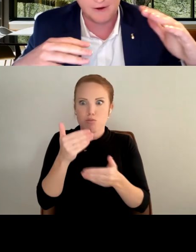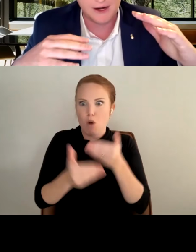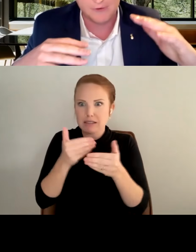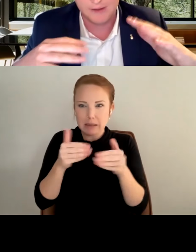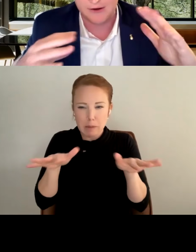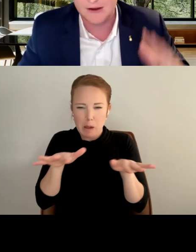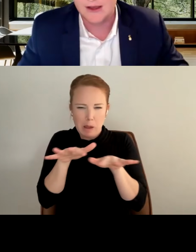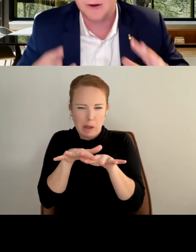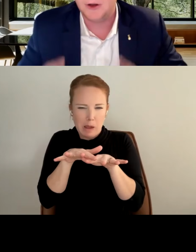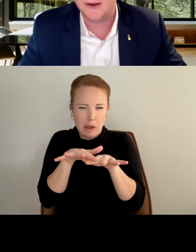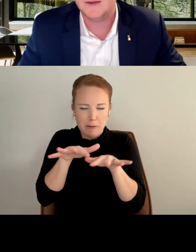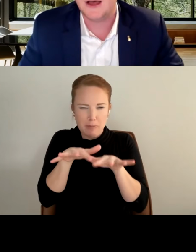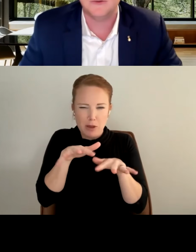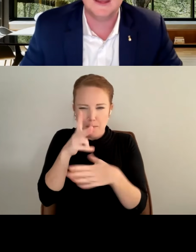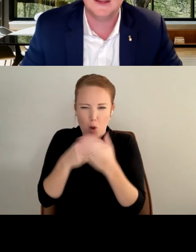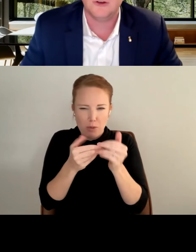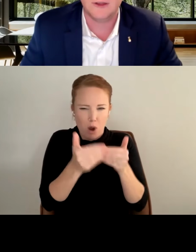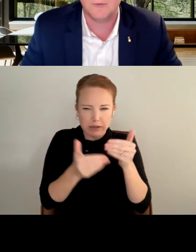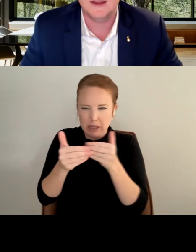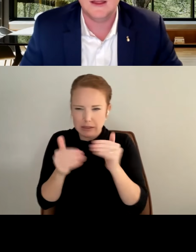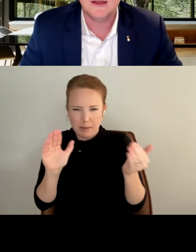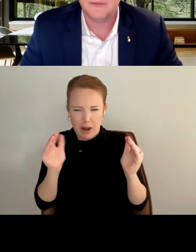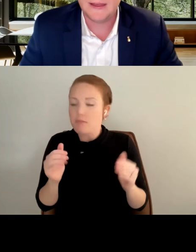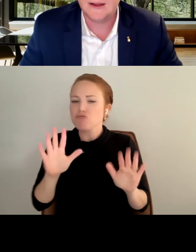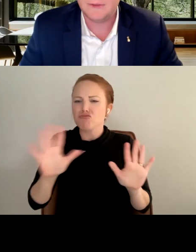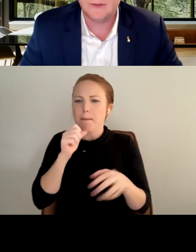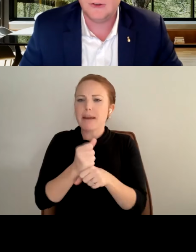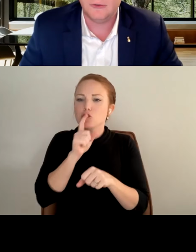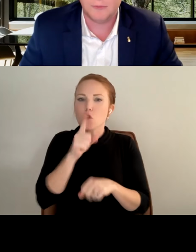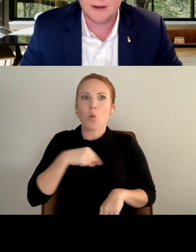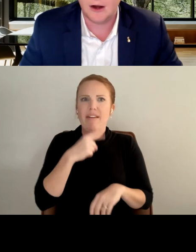very careful about it. What I'm talking about is making sure that we think of these issues when we